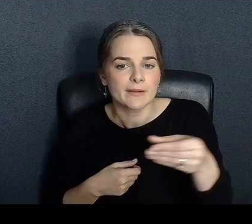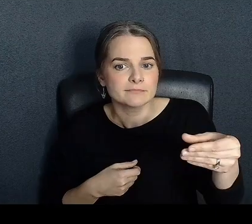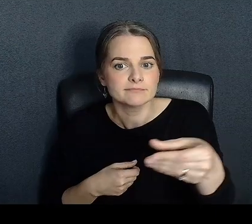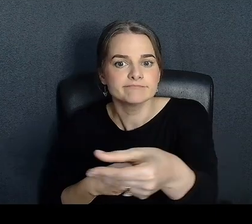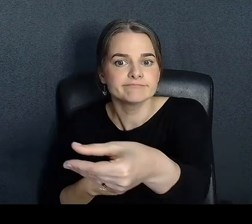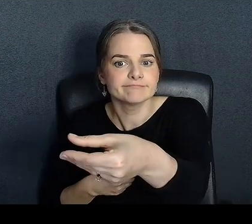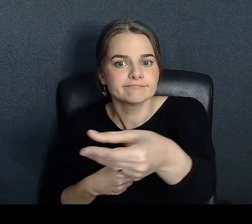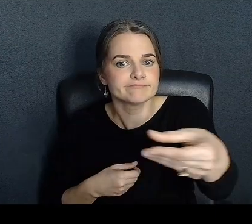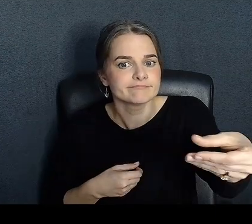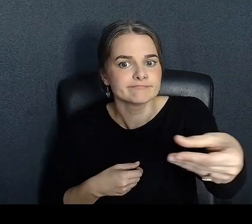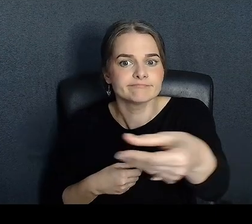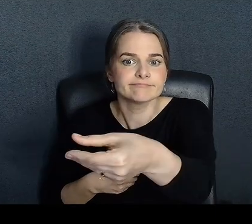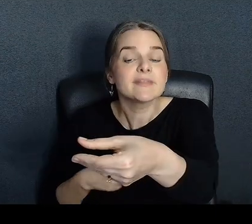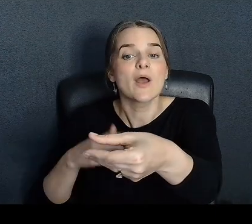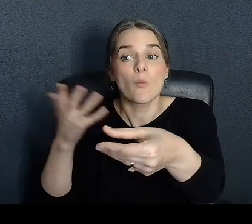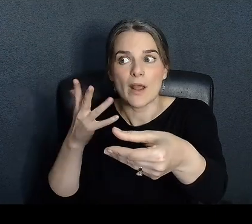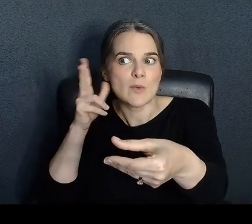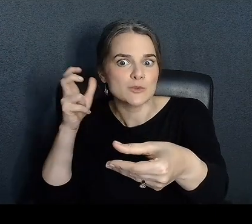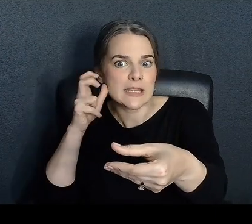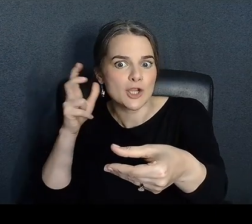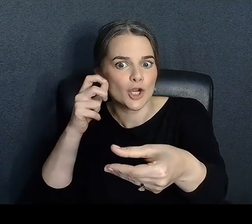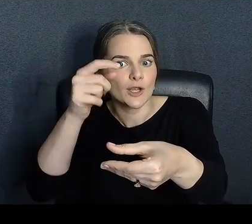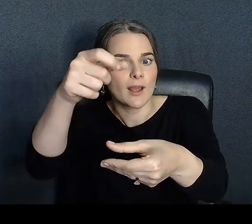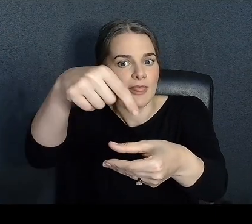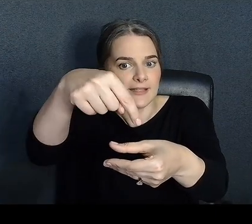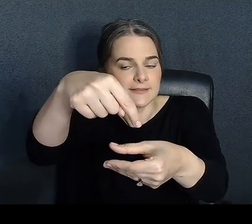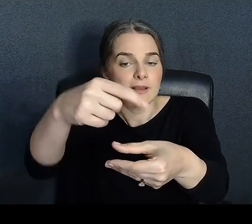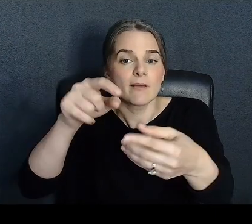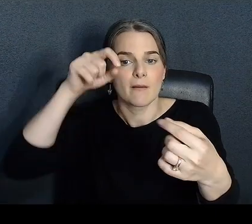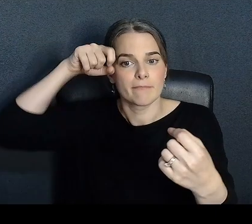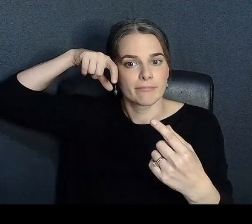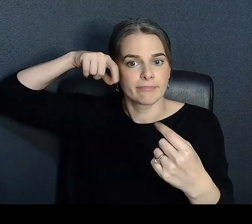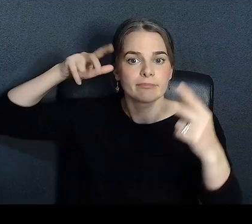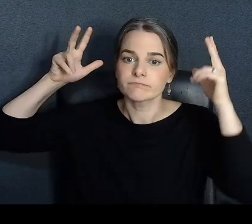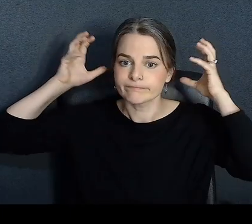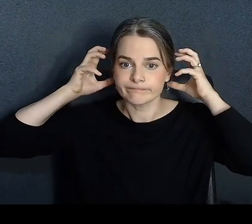So all of this is available to borrow in the lending library at TechOWL.